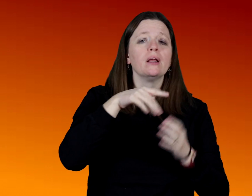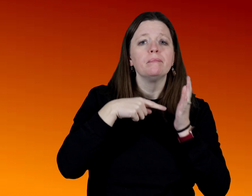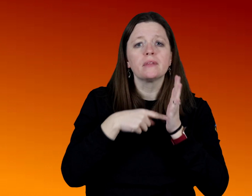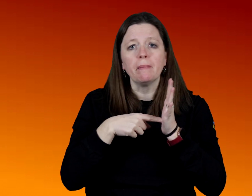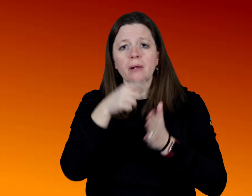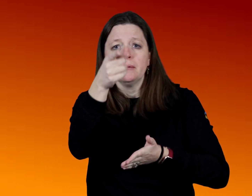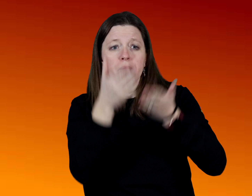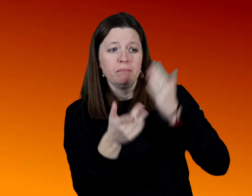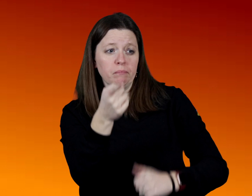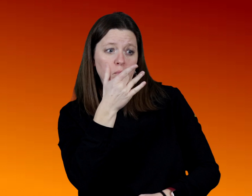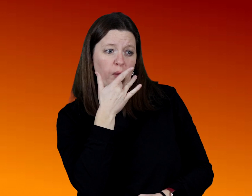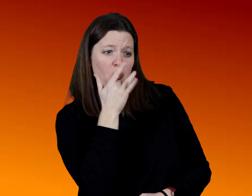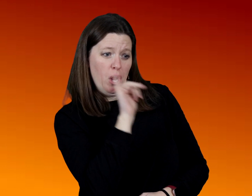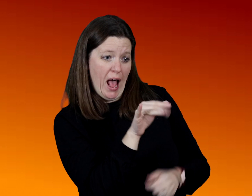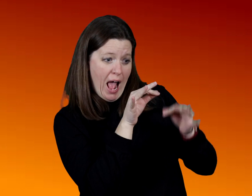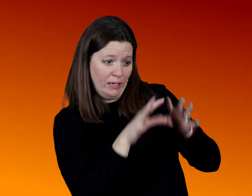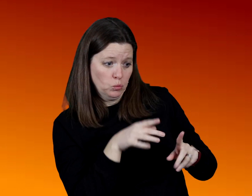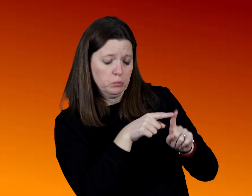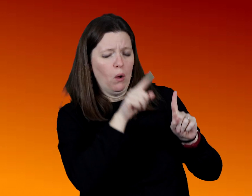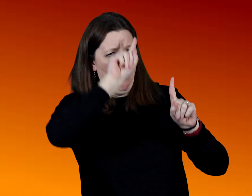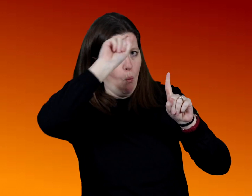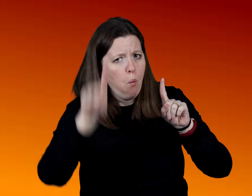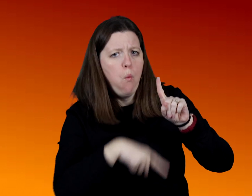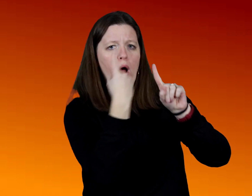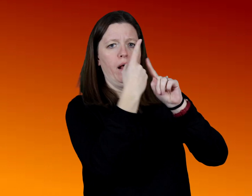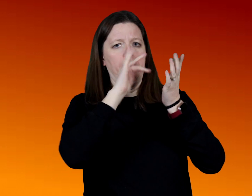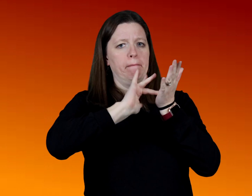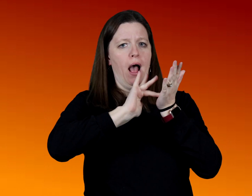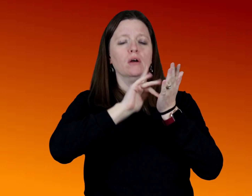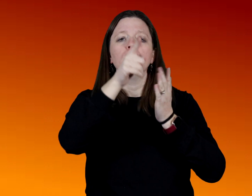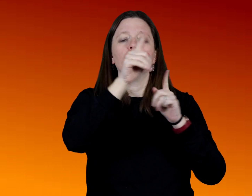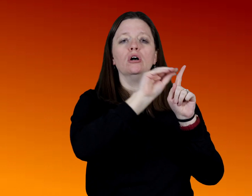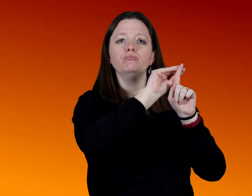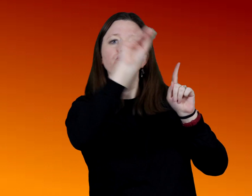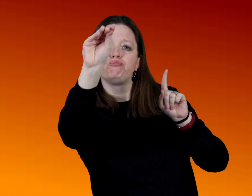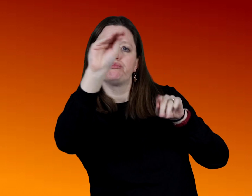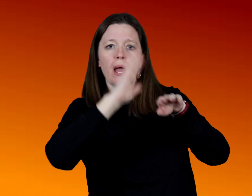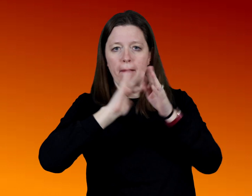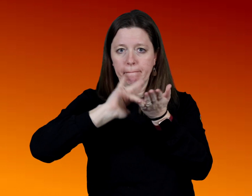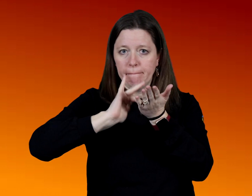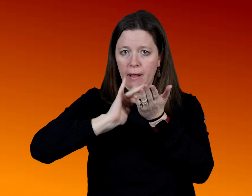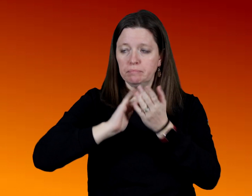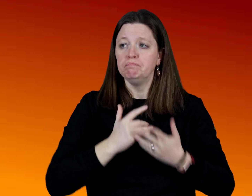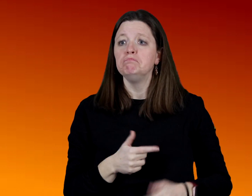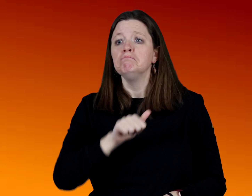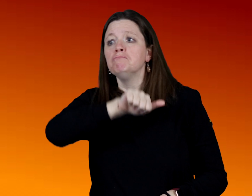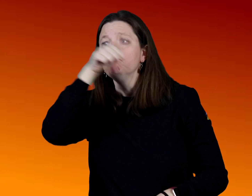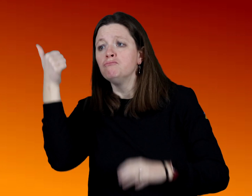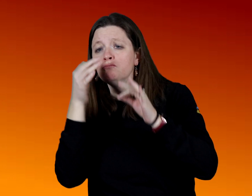For example, maybe you like a specific interpreter for medical situations only, simply put their name in the medical section.